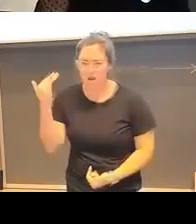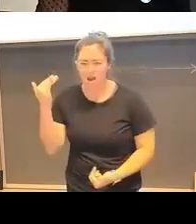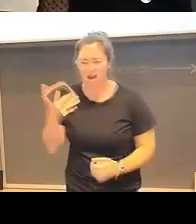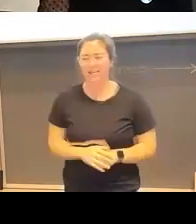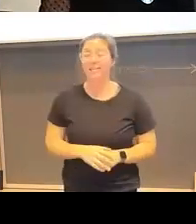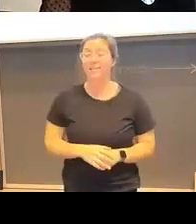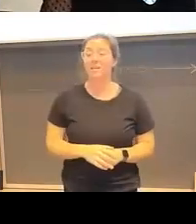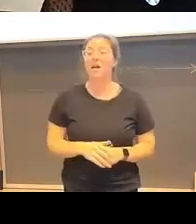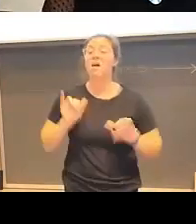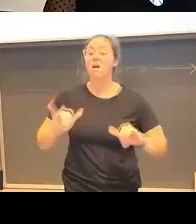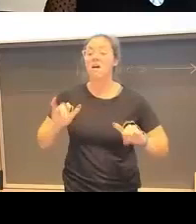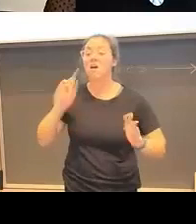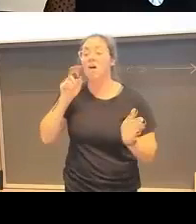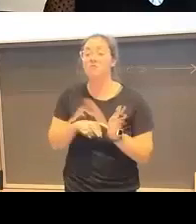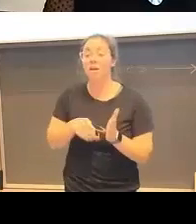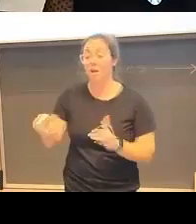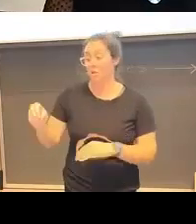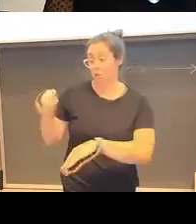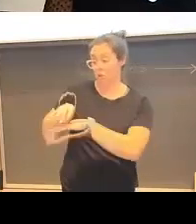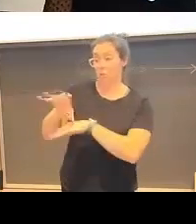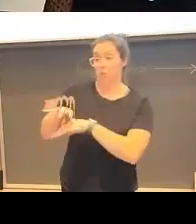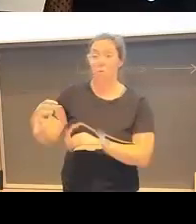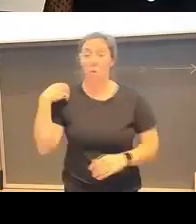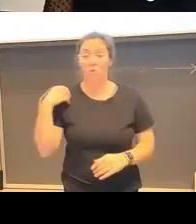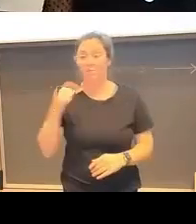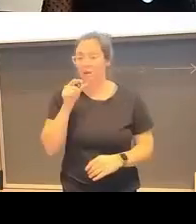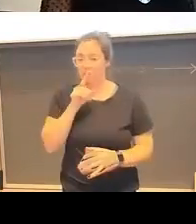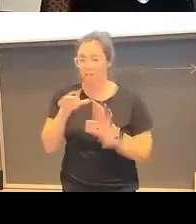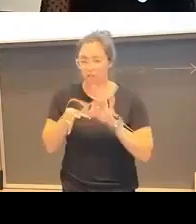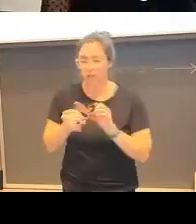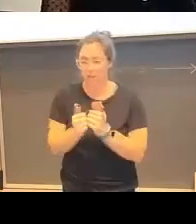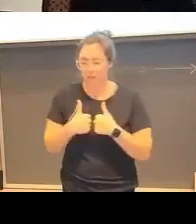was that the concerns regarding coaching had nothing to do with me but with the process this